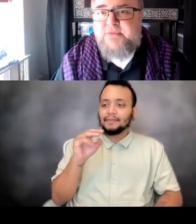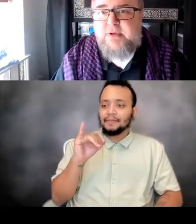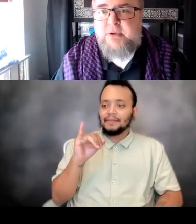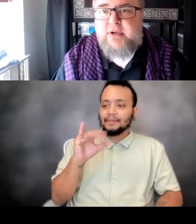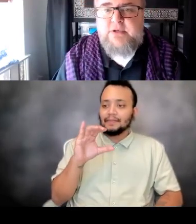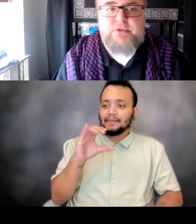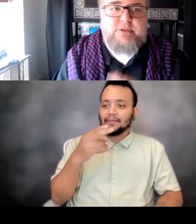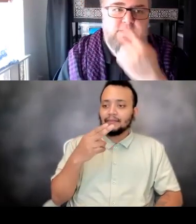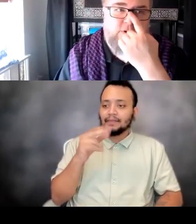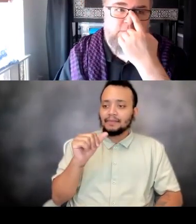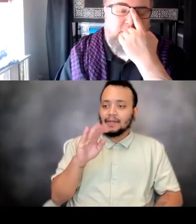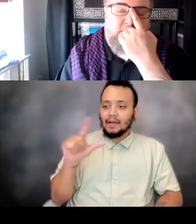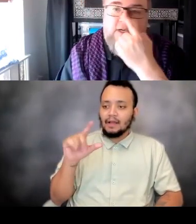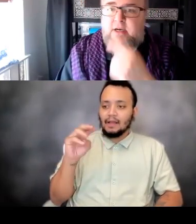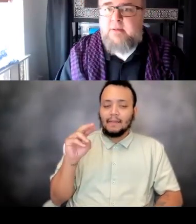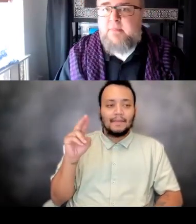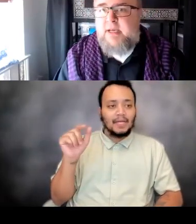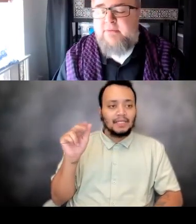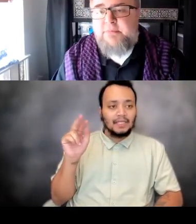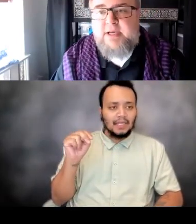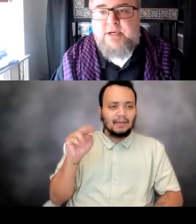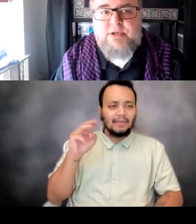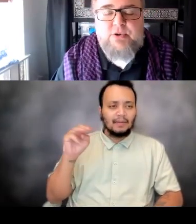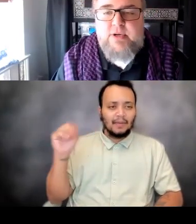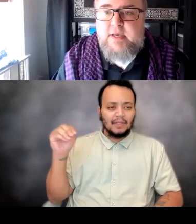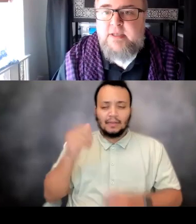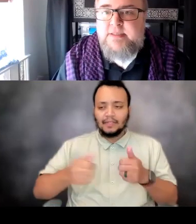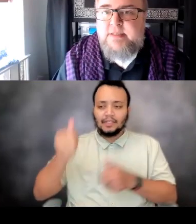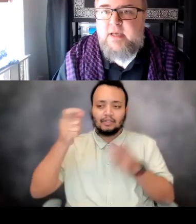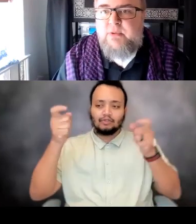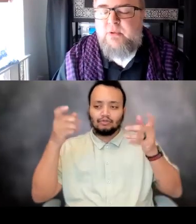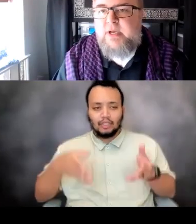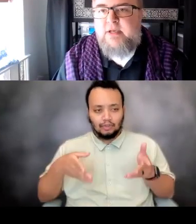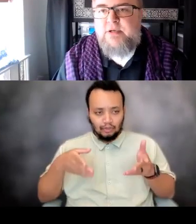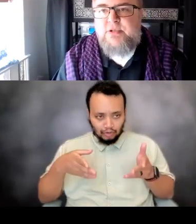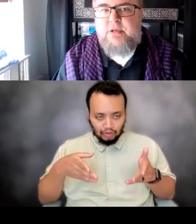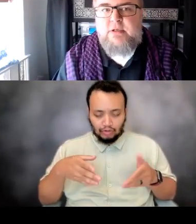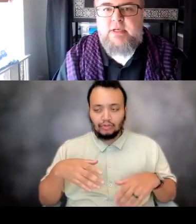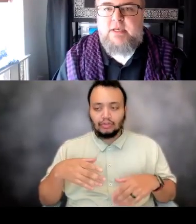Just for a quick visual description, I have a black shirt on today with a white undershirt,